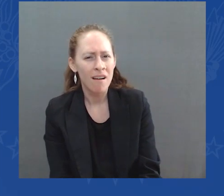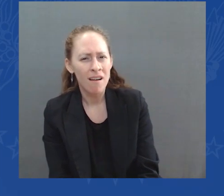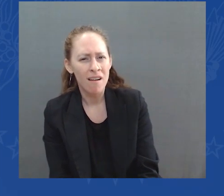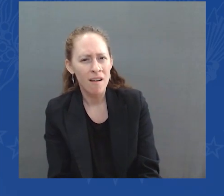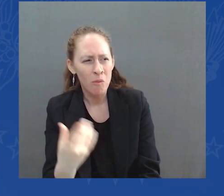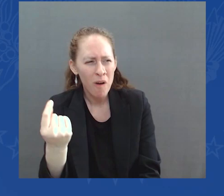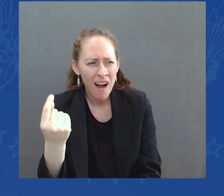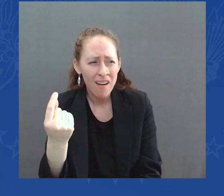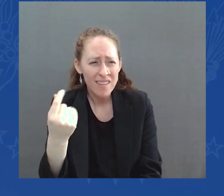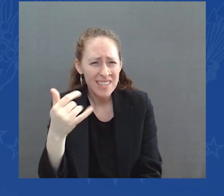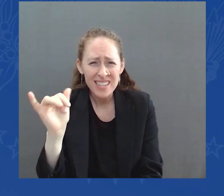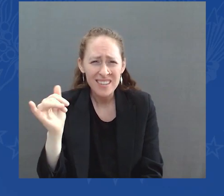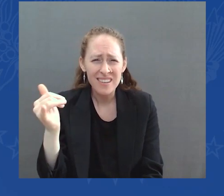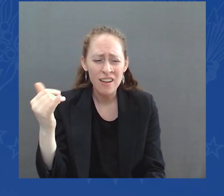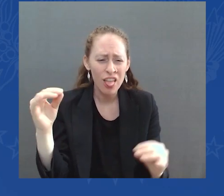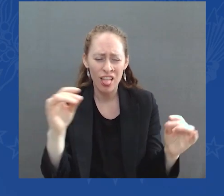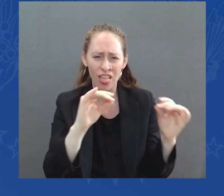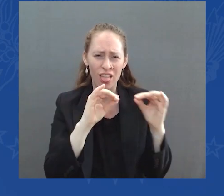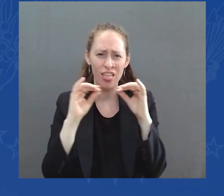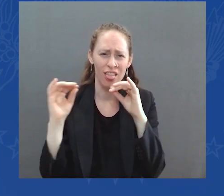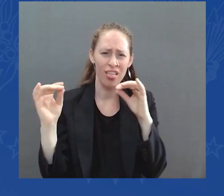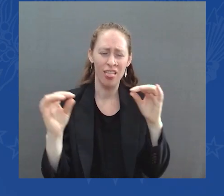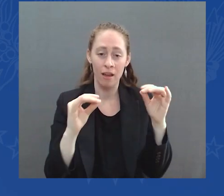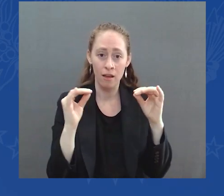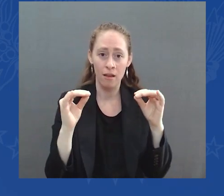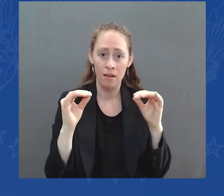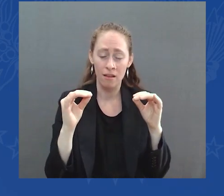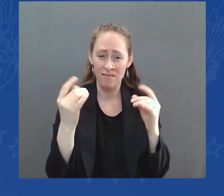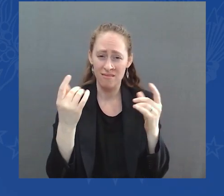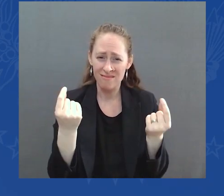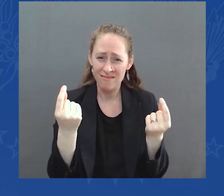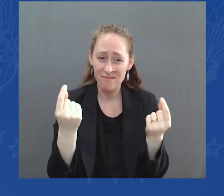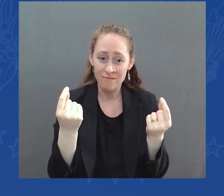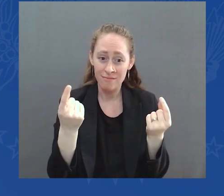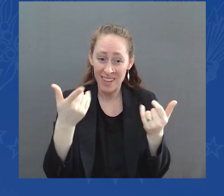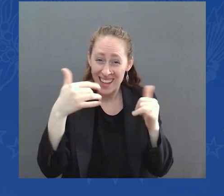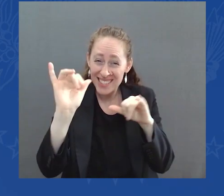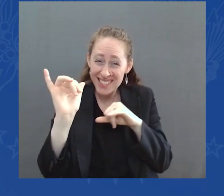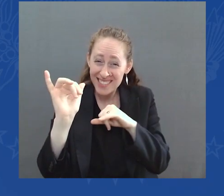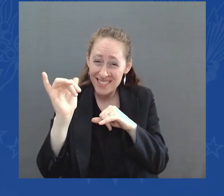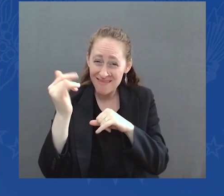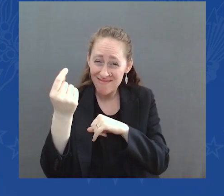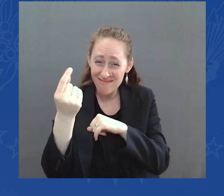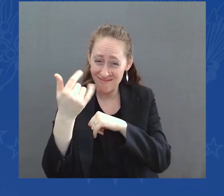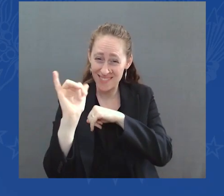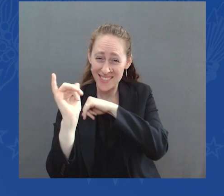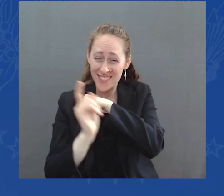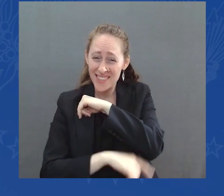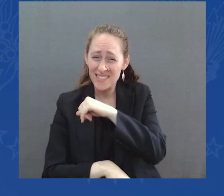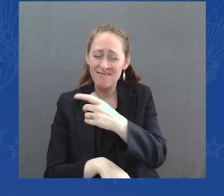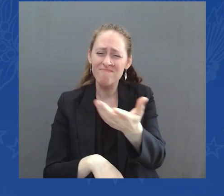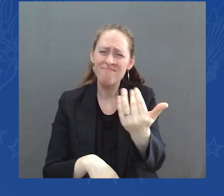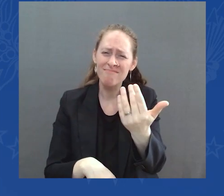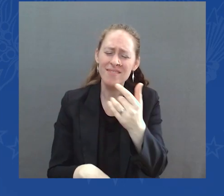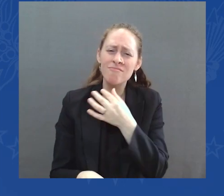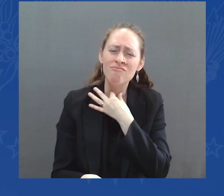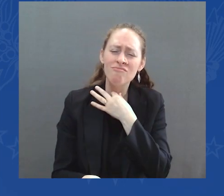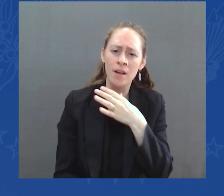Are the sanctions still working, sir? The ruble is back. The President: Whoa, whoa, whoa, whoa, whoa.